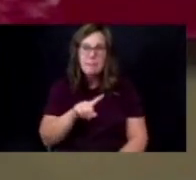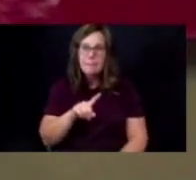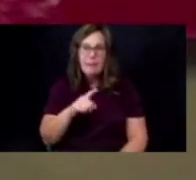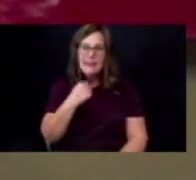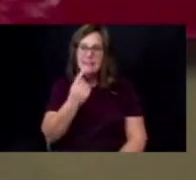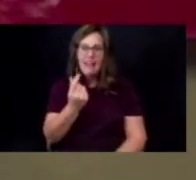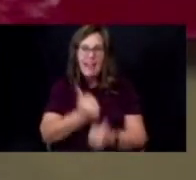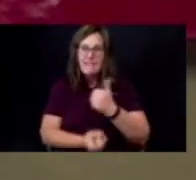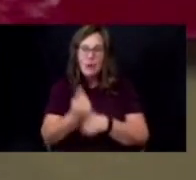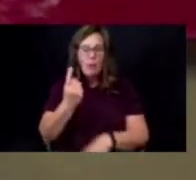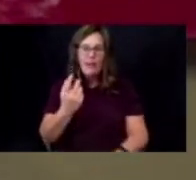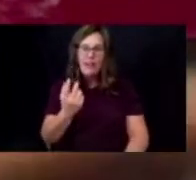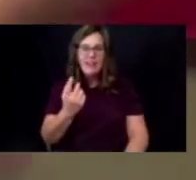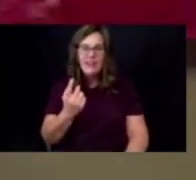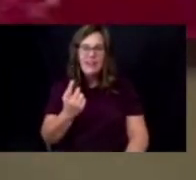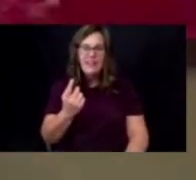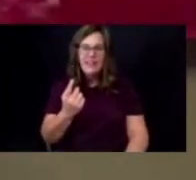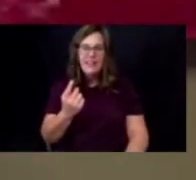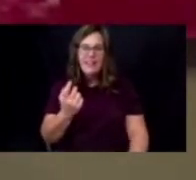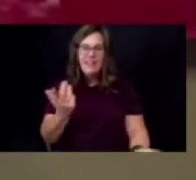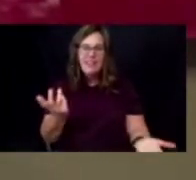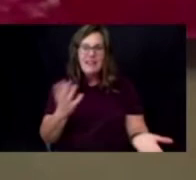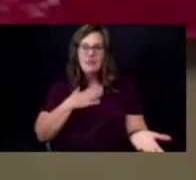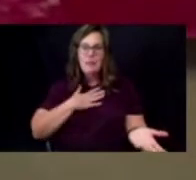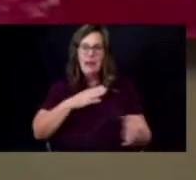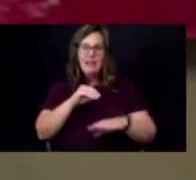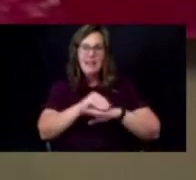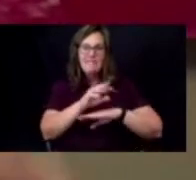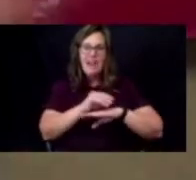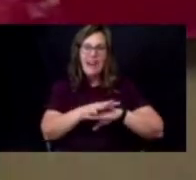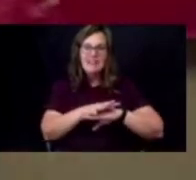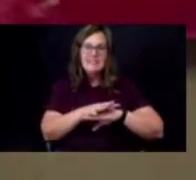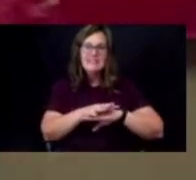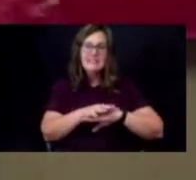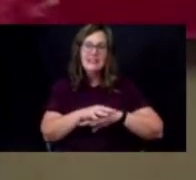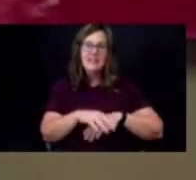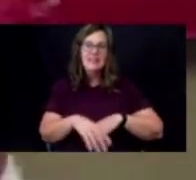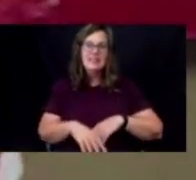always my advice physically what my advice was with you know uh when it comes to coming out